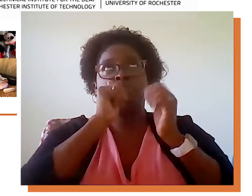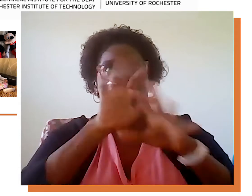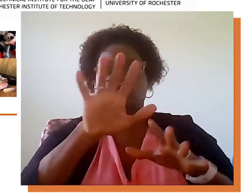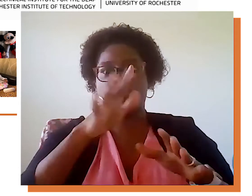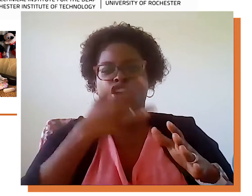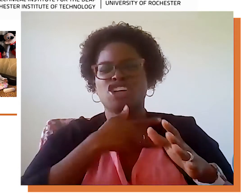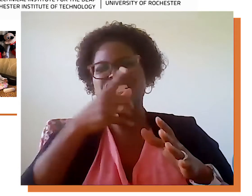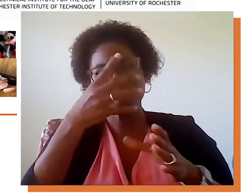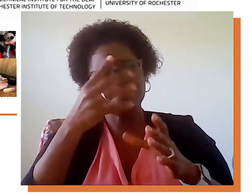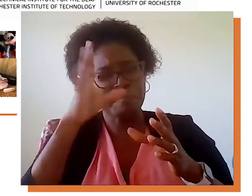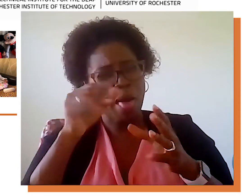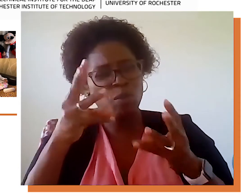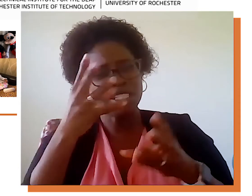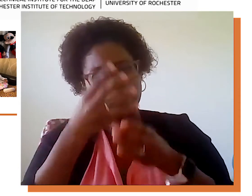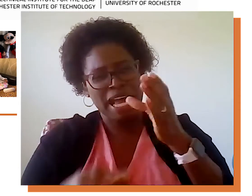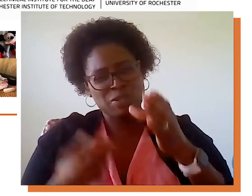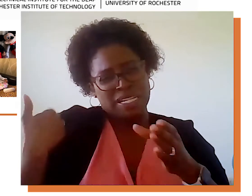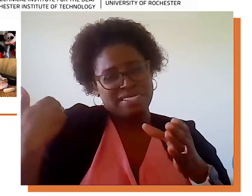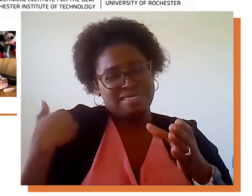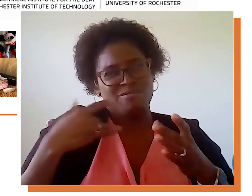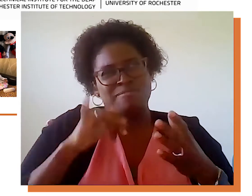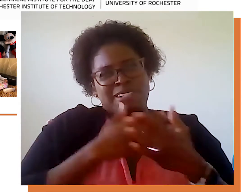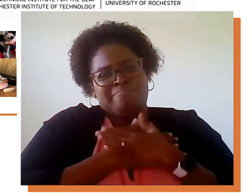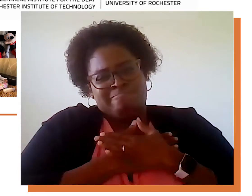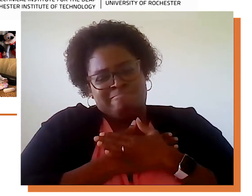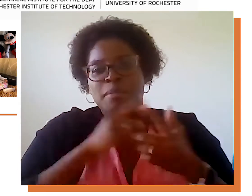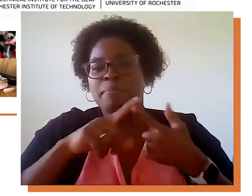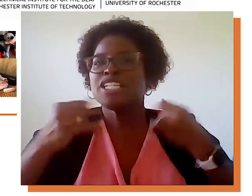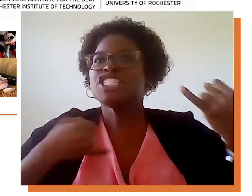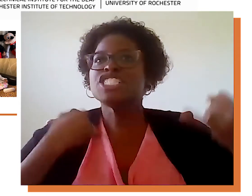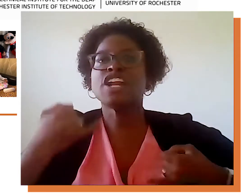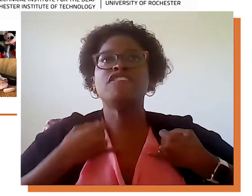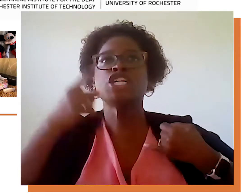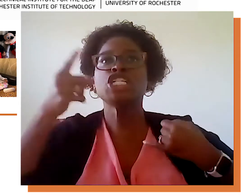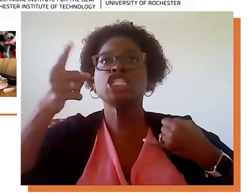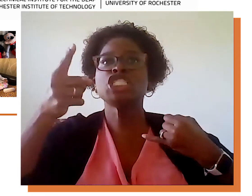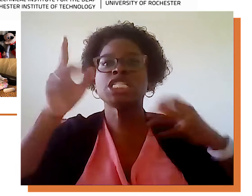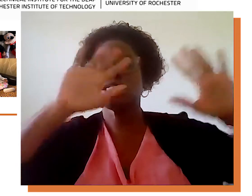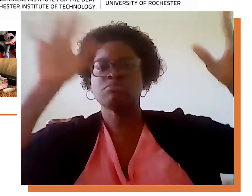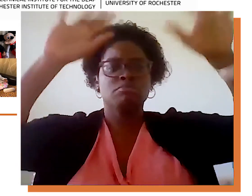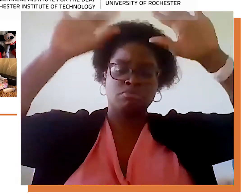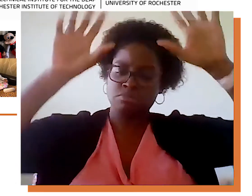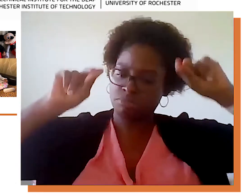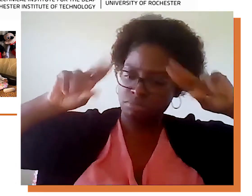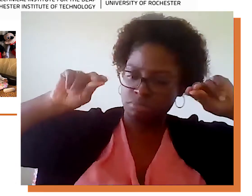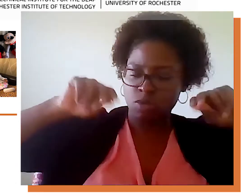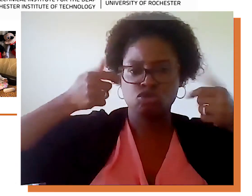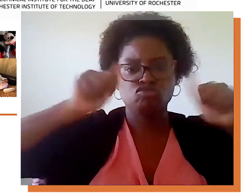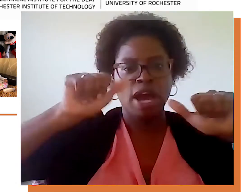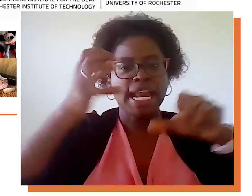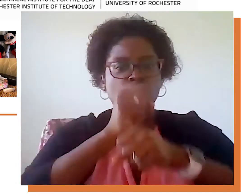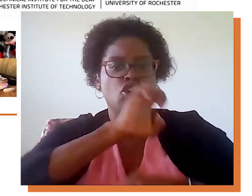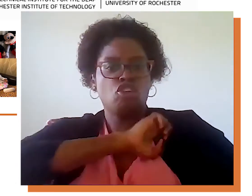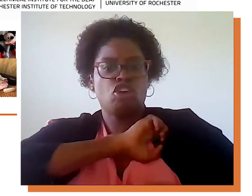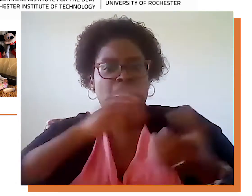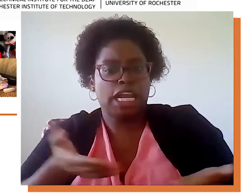And Jennifer...By the way, Jennifer passed away recently and, um, is such a huge loss, but she wanted to get Earl here.